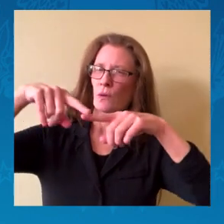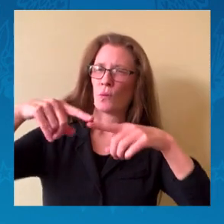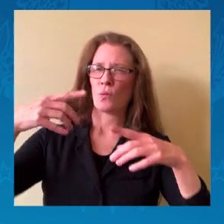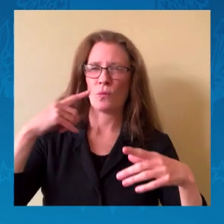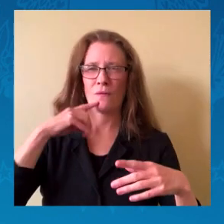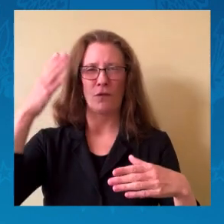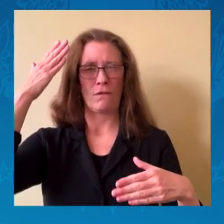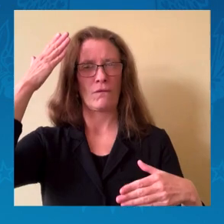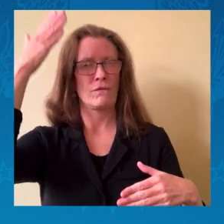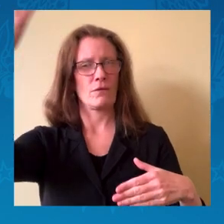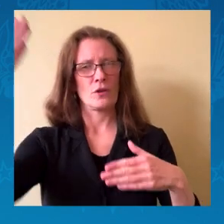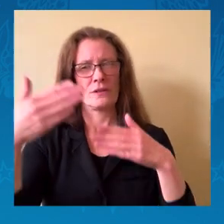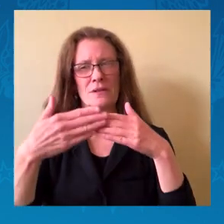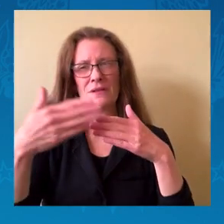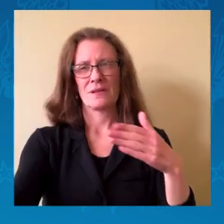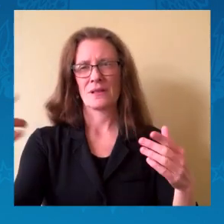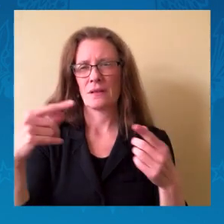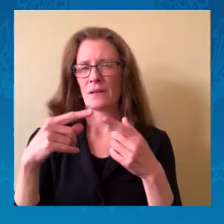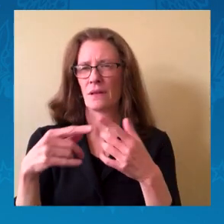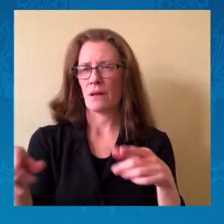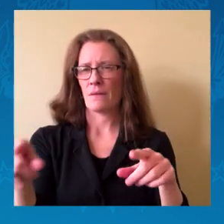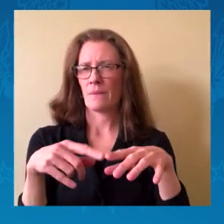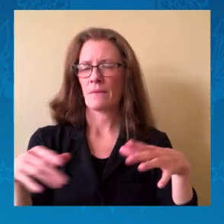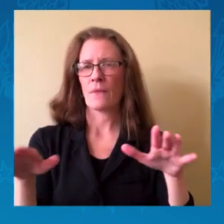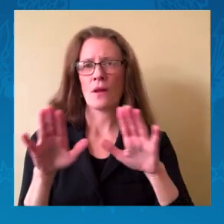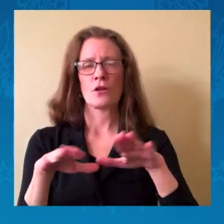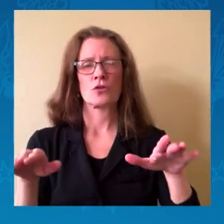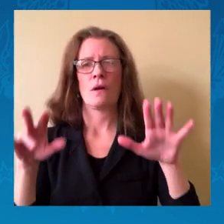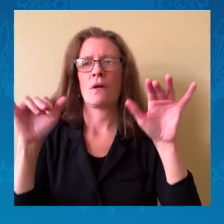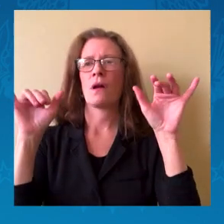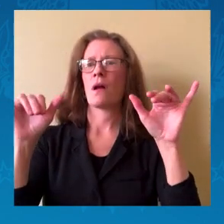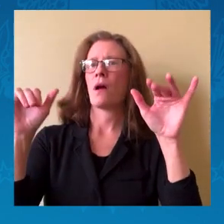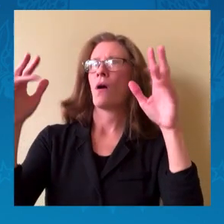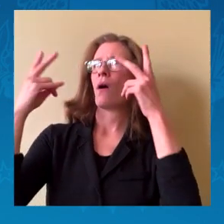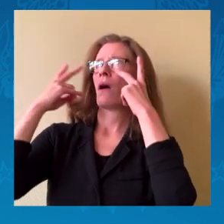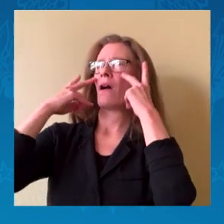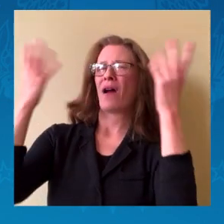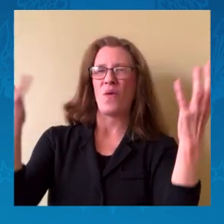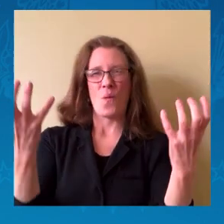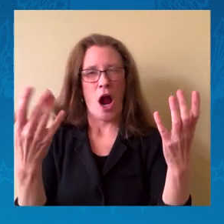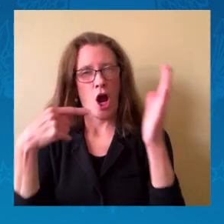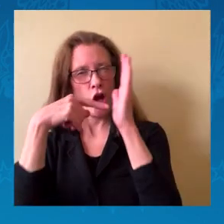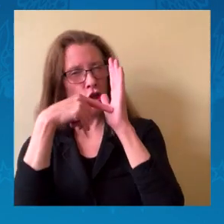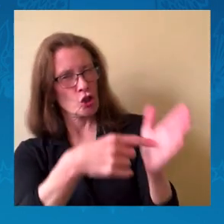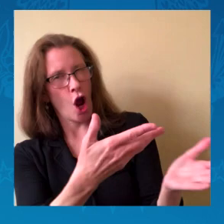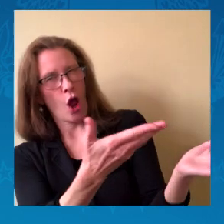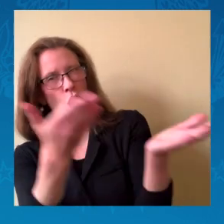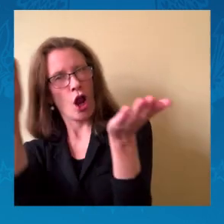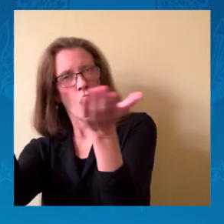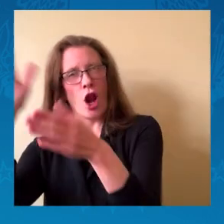and their minds to the possibility of space? And in particular, I have in mind the challenges